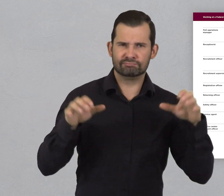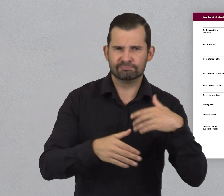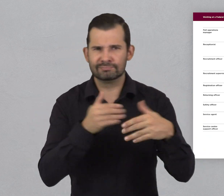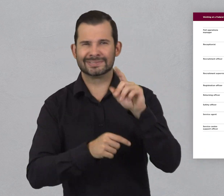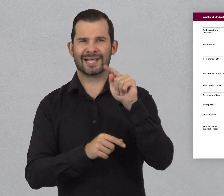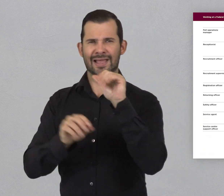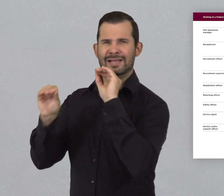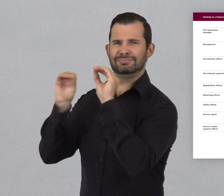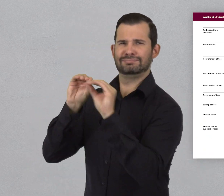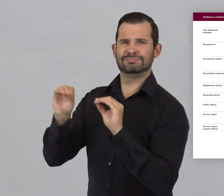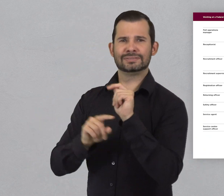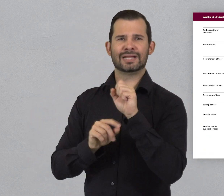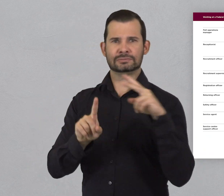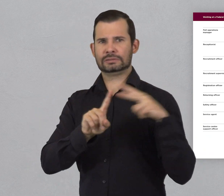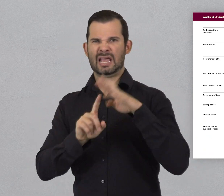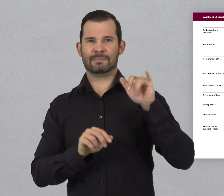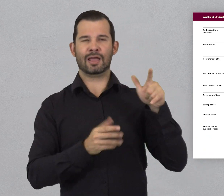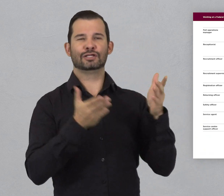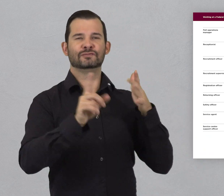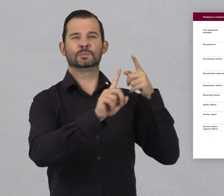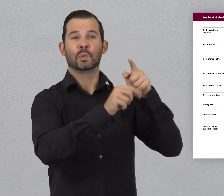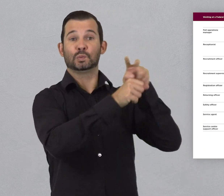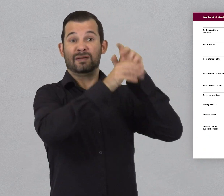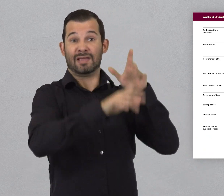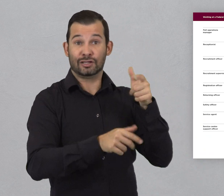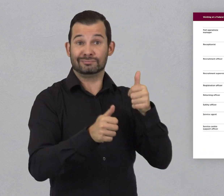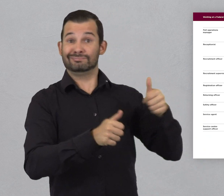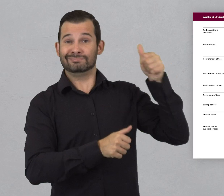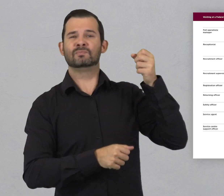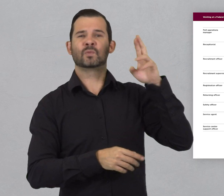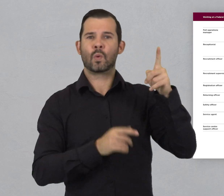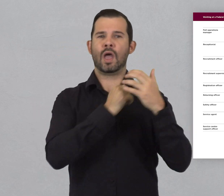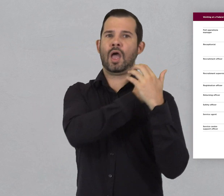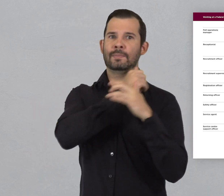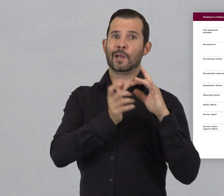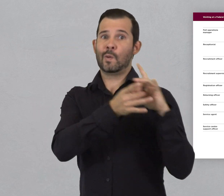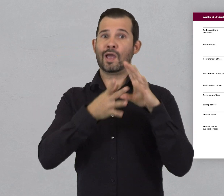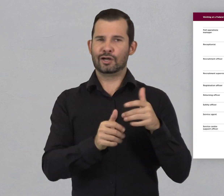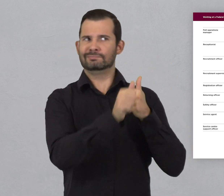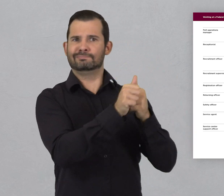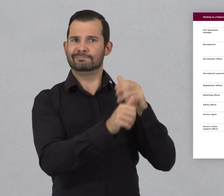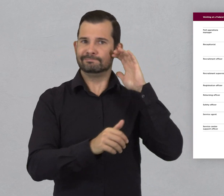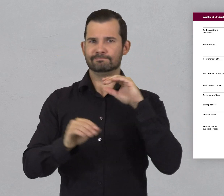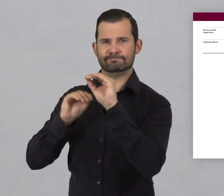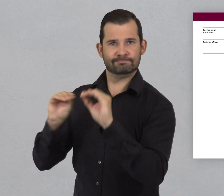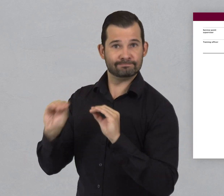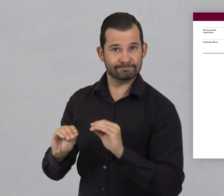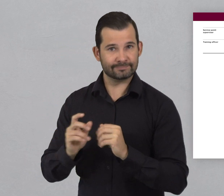entry tasks assigned by the service point supervisor or the automation coordinator.